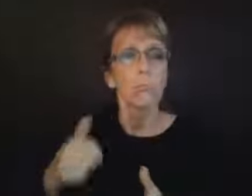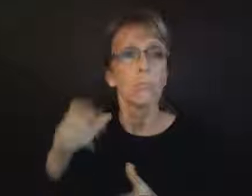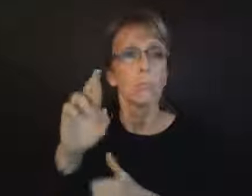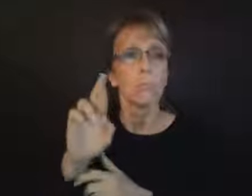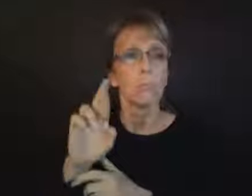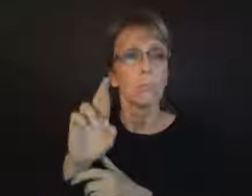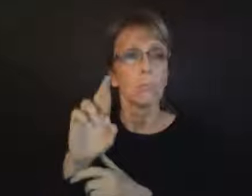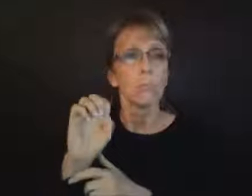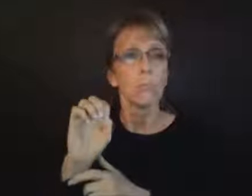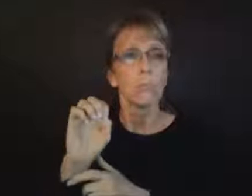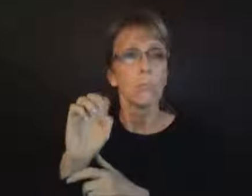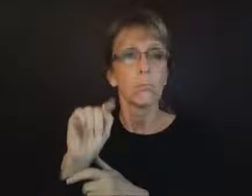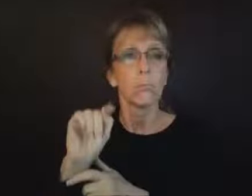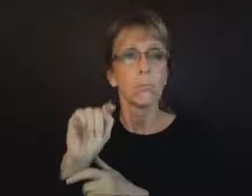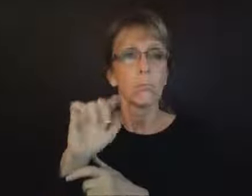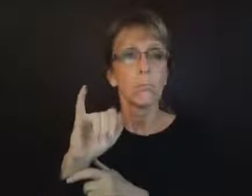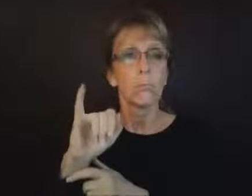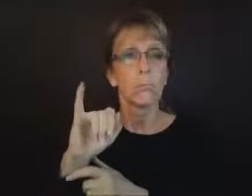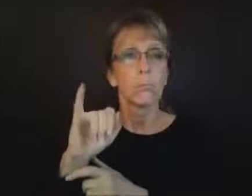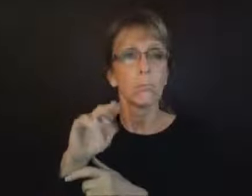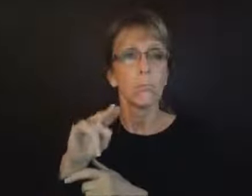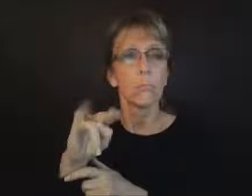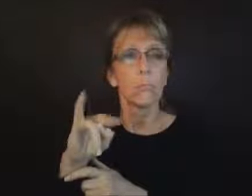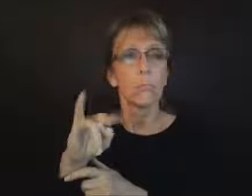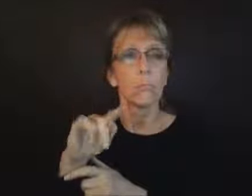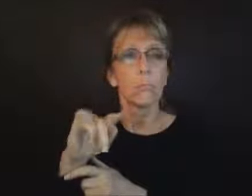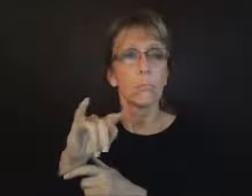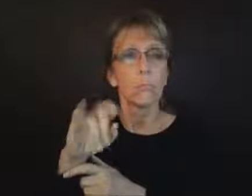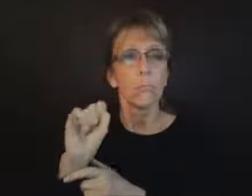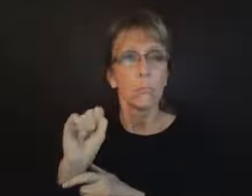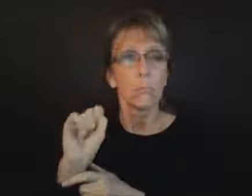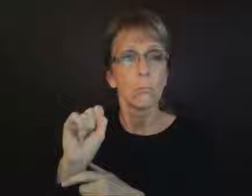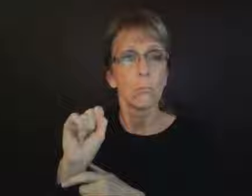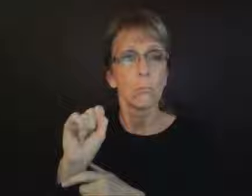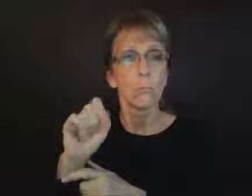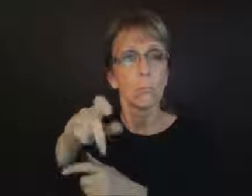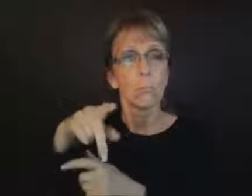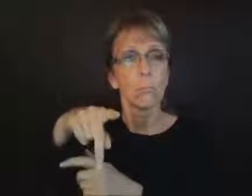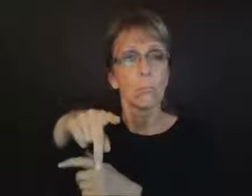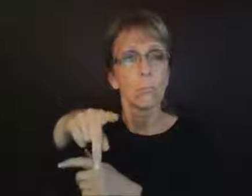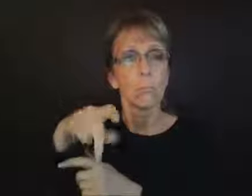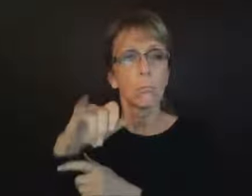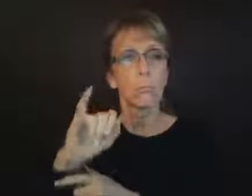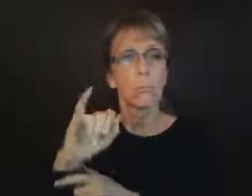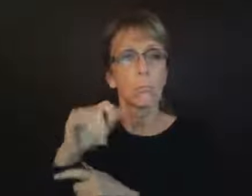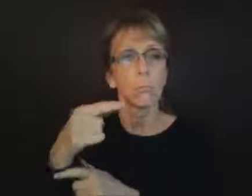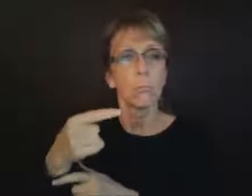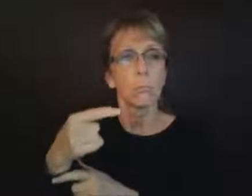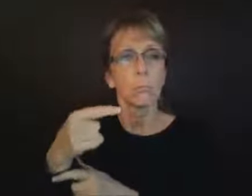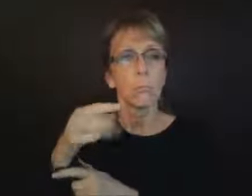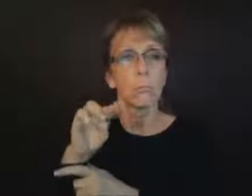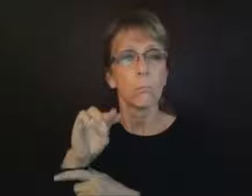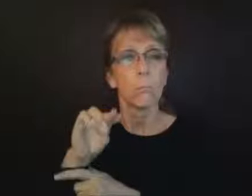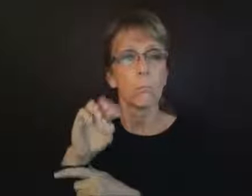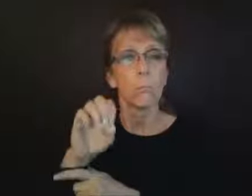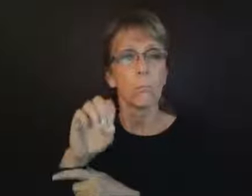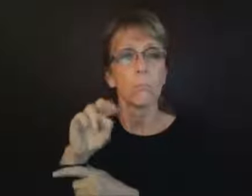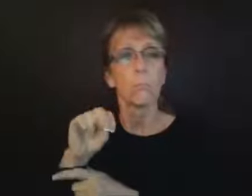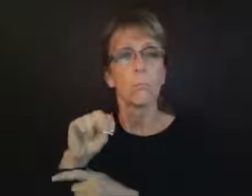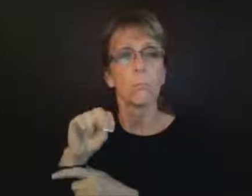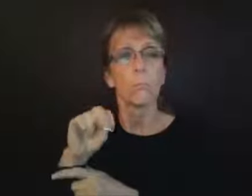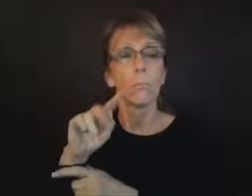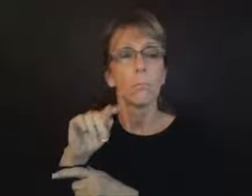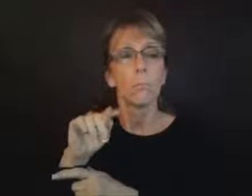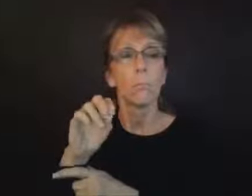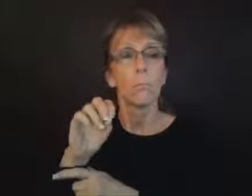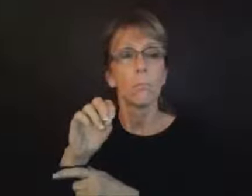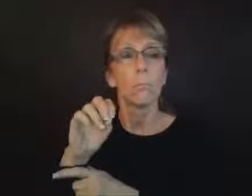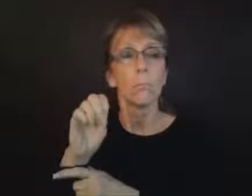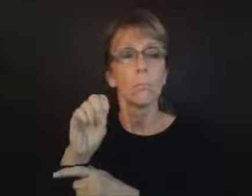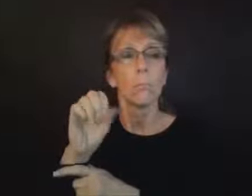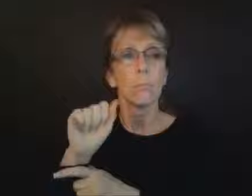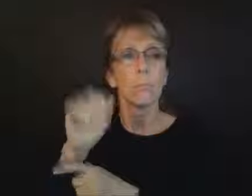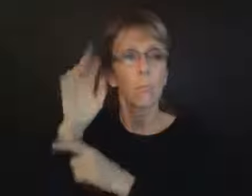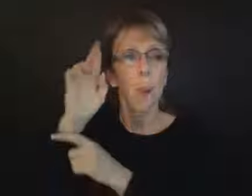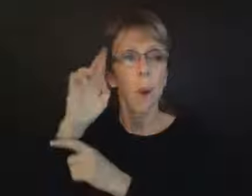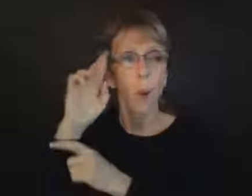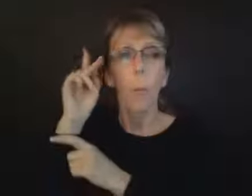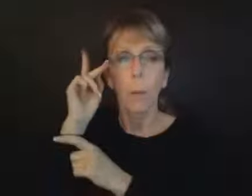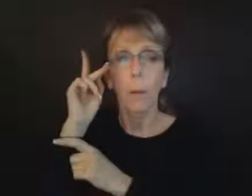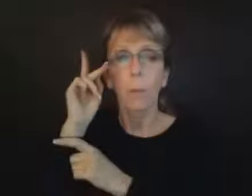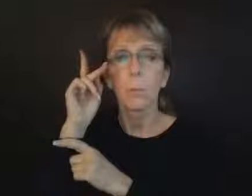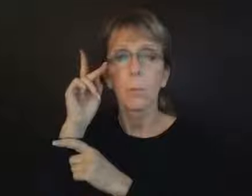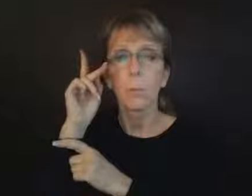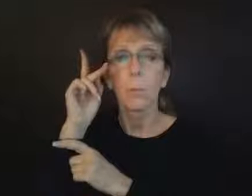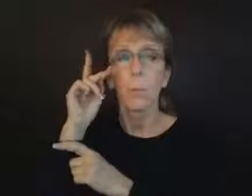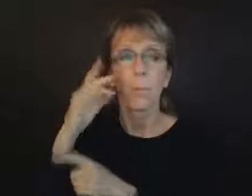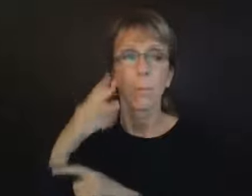retinitis pigmentosa or "RP."